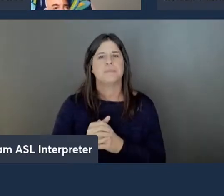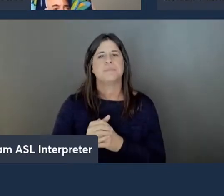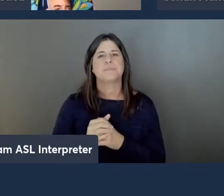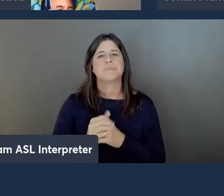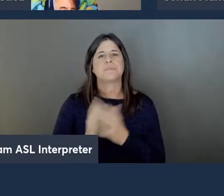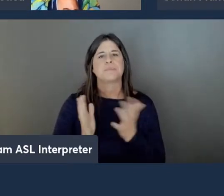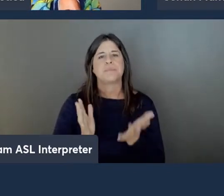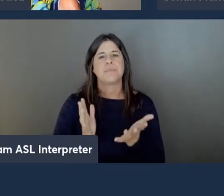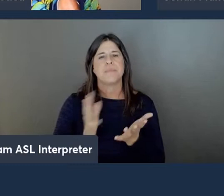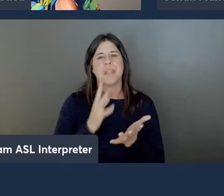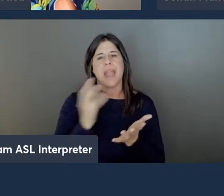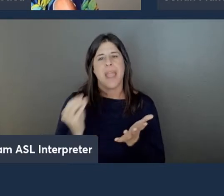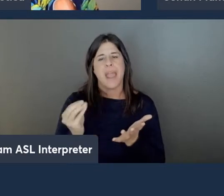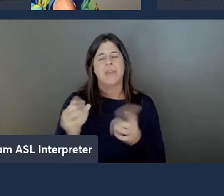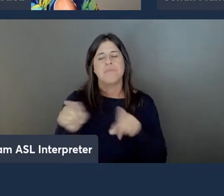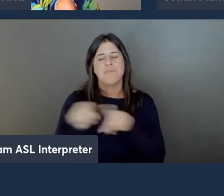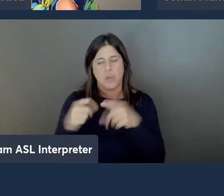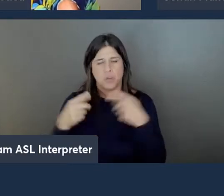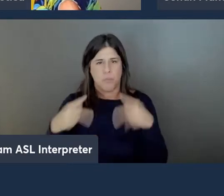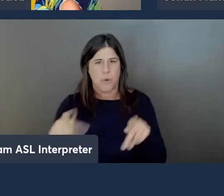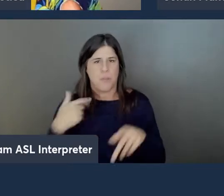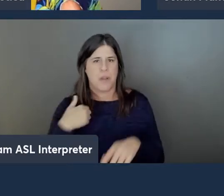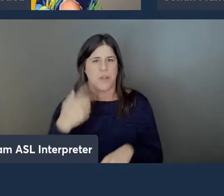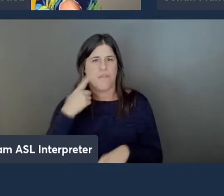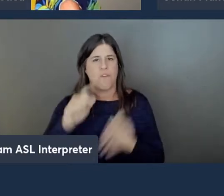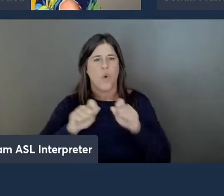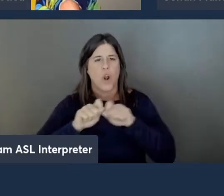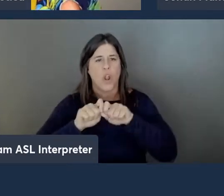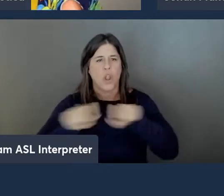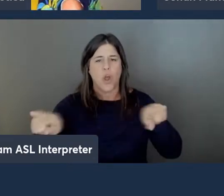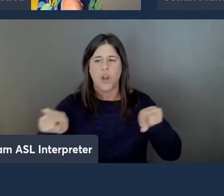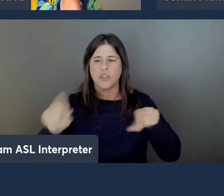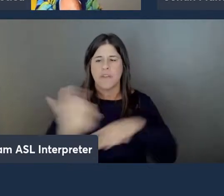And it also allows for launching features in a controlled manner.